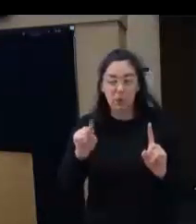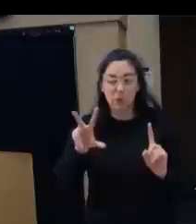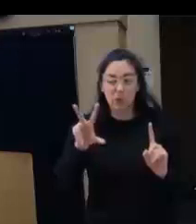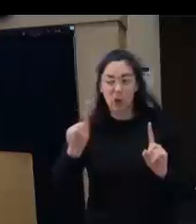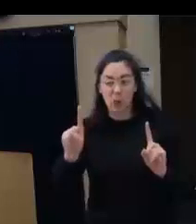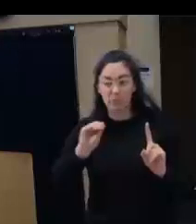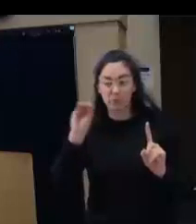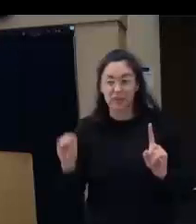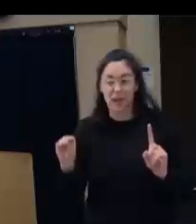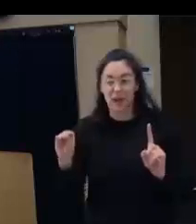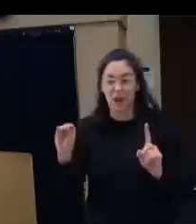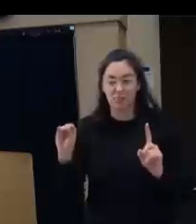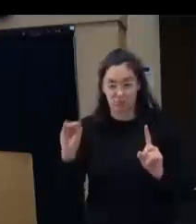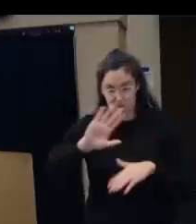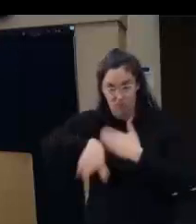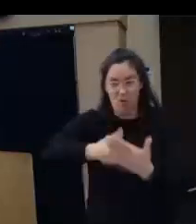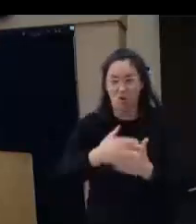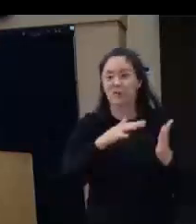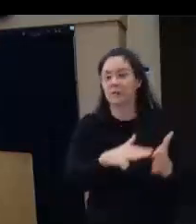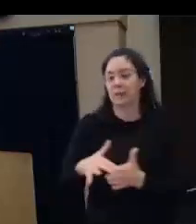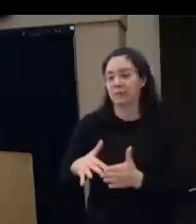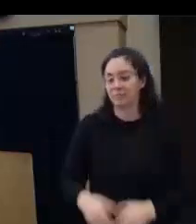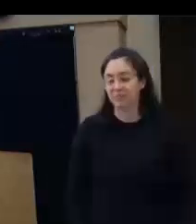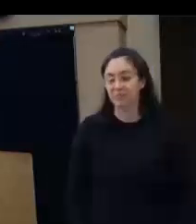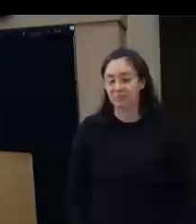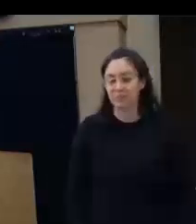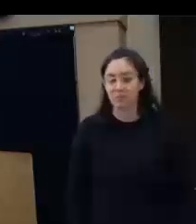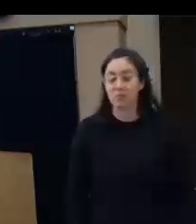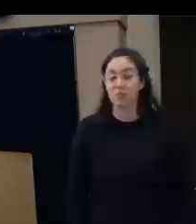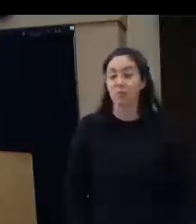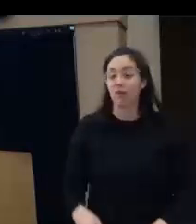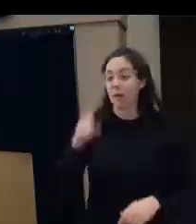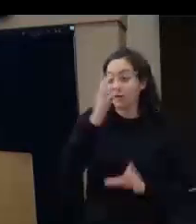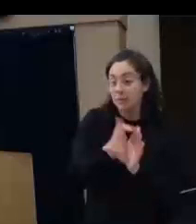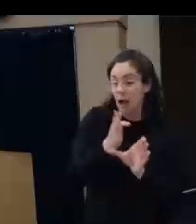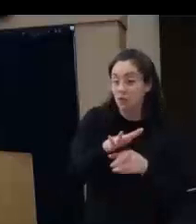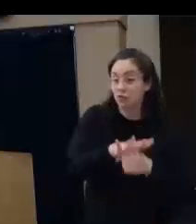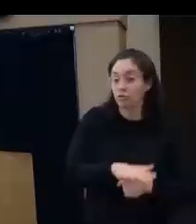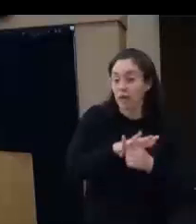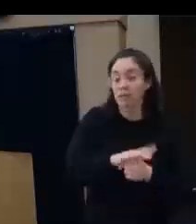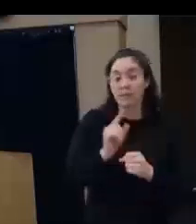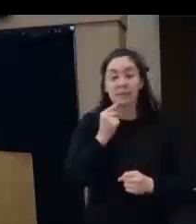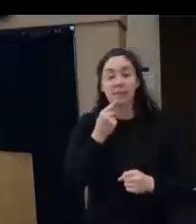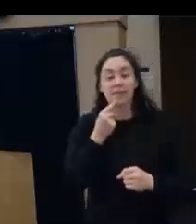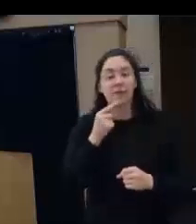to 31% across these studies so so psychological distress is significant probably underdiagnosed